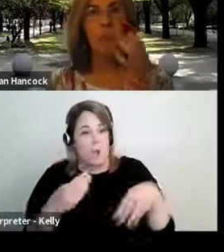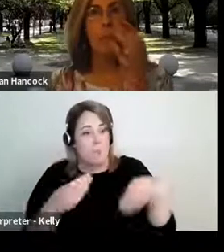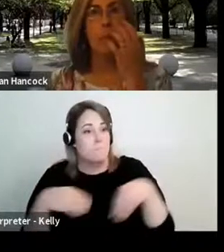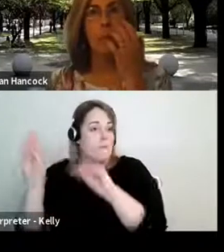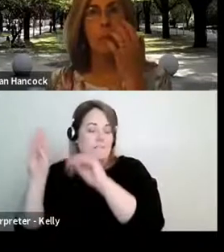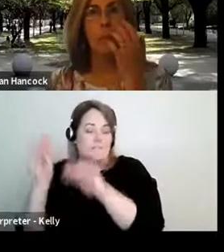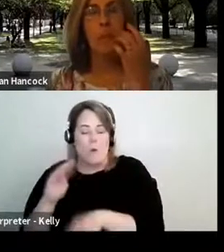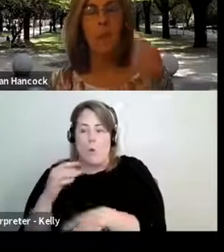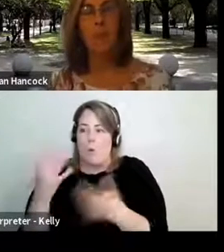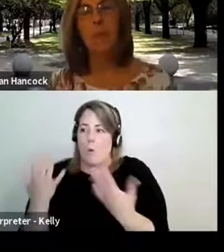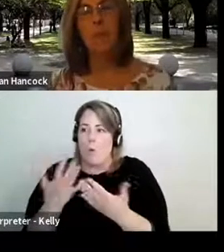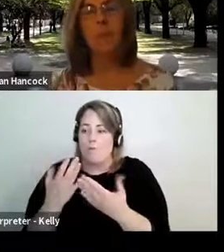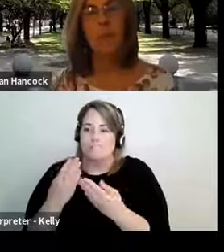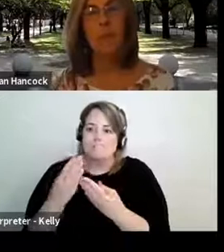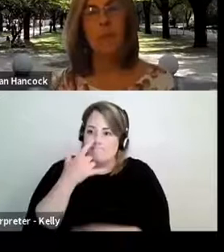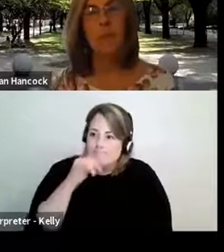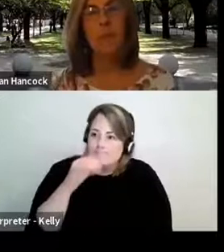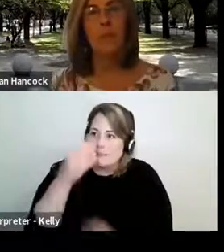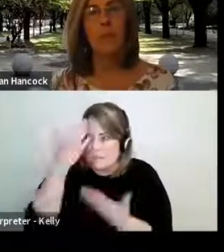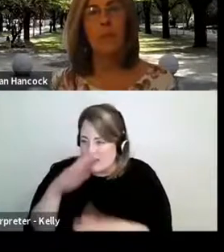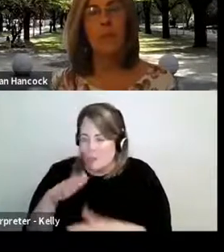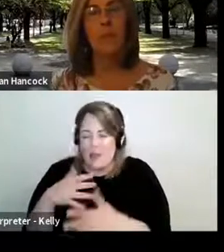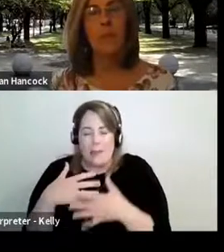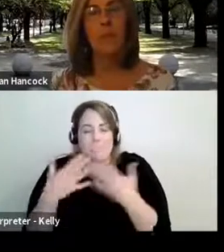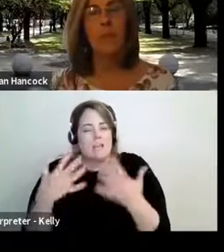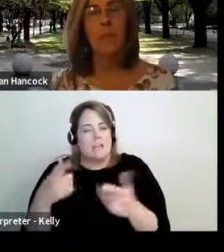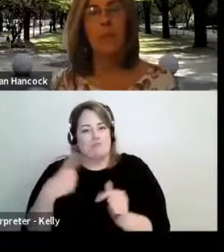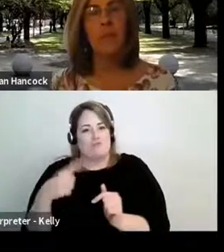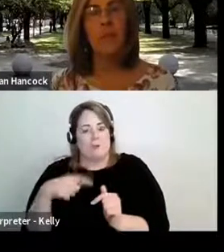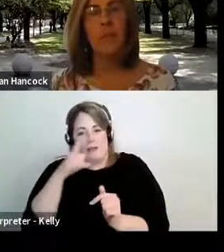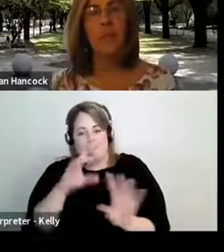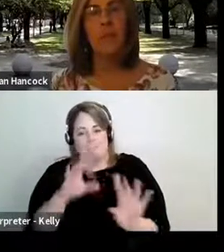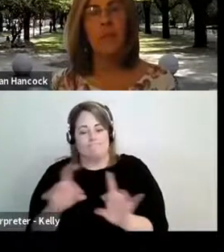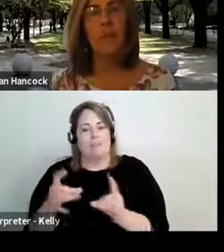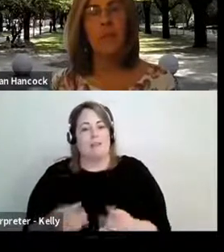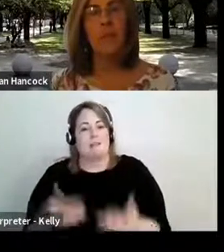you know, a death in the family or something else happening can - the data can